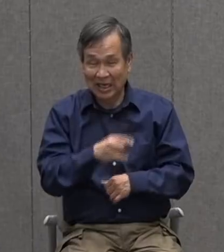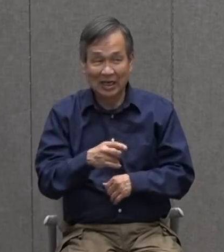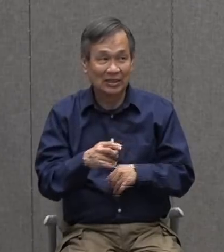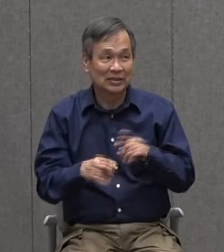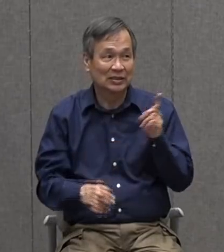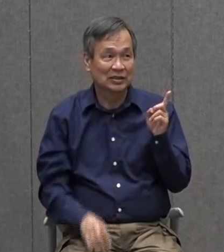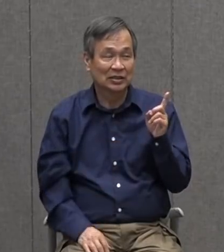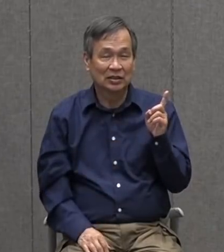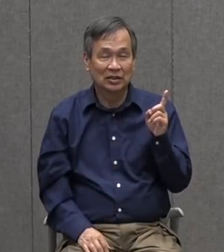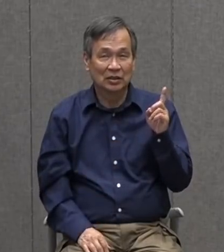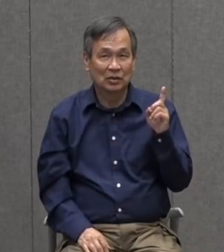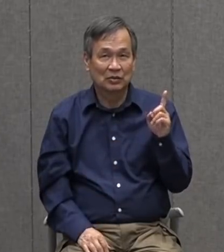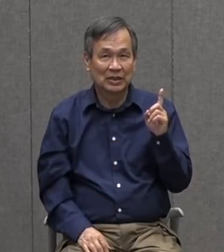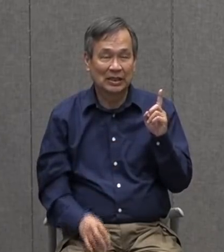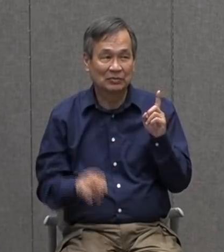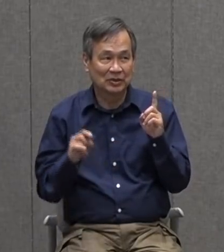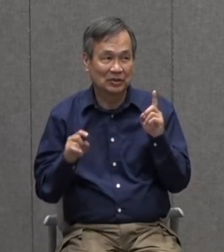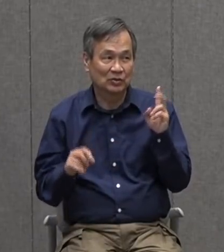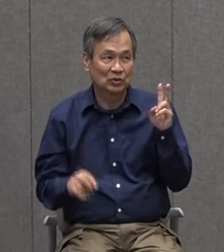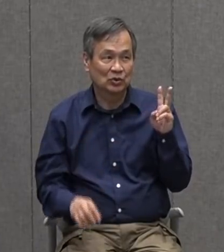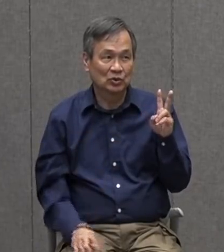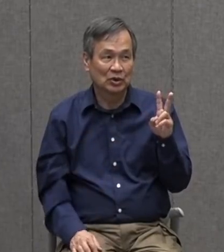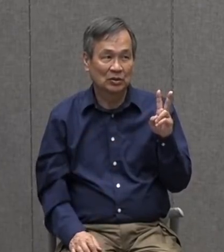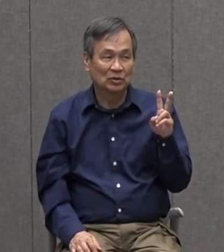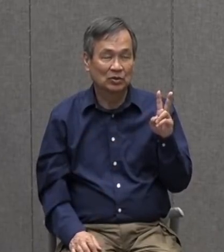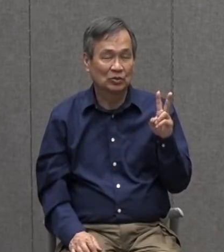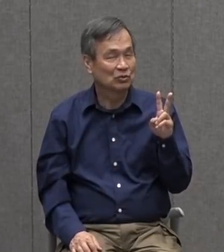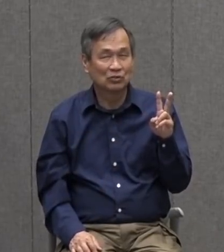So I do one times 27 two times nope,